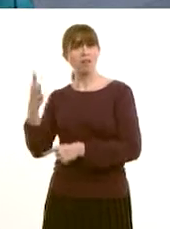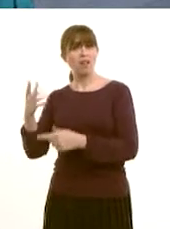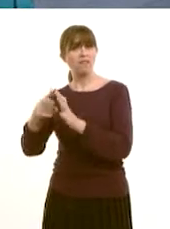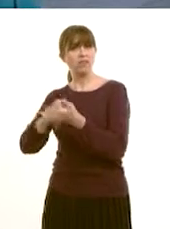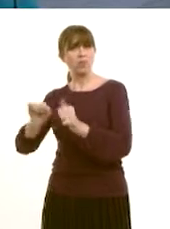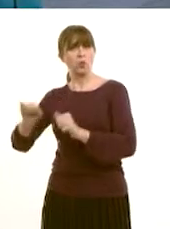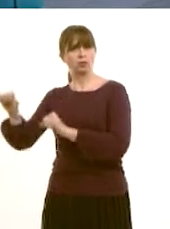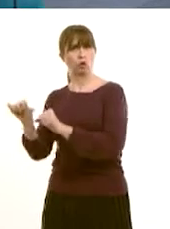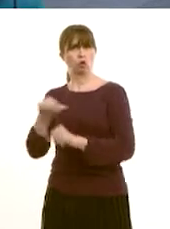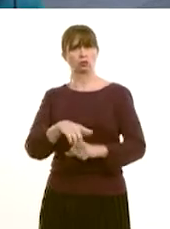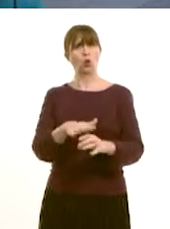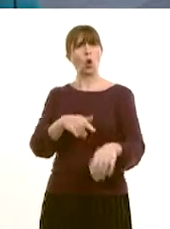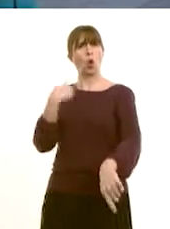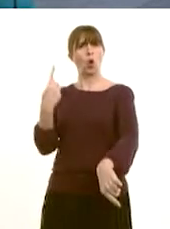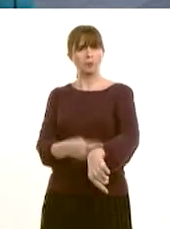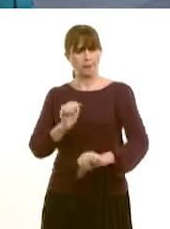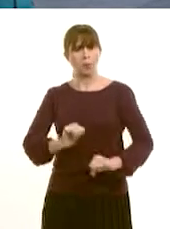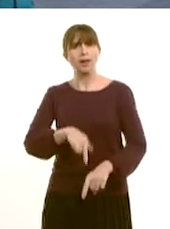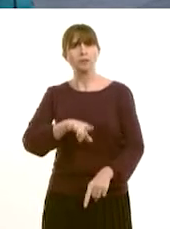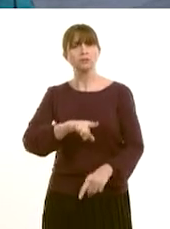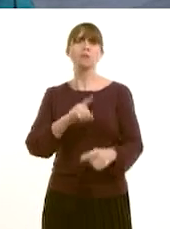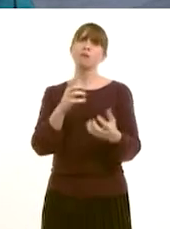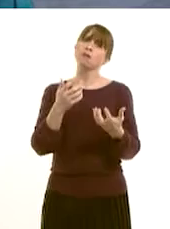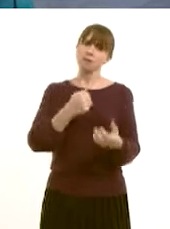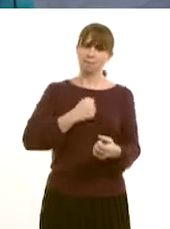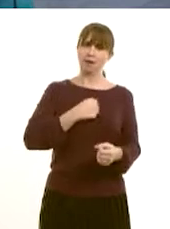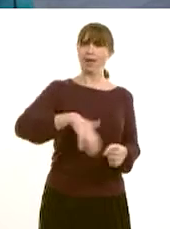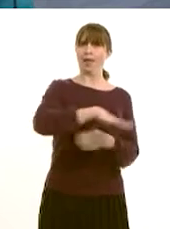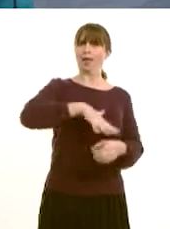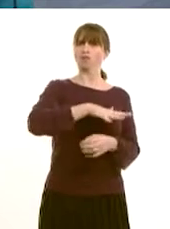What comfort can you give to my constituents in South Wales Central as to what action the